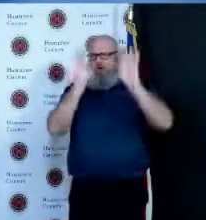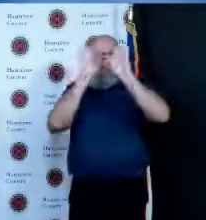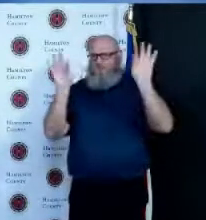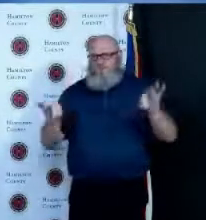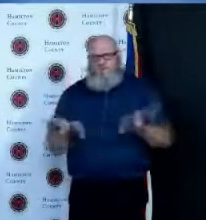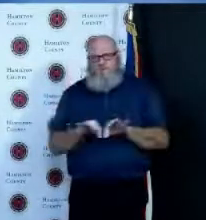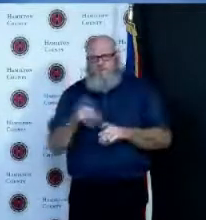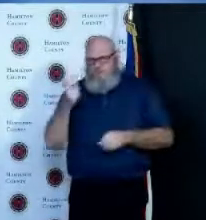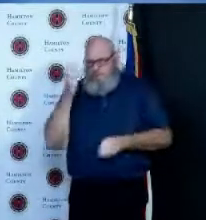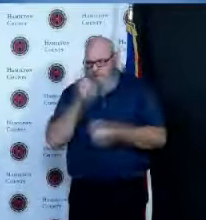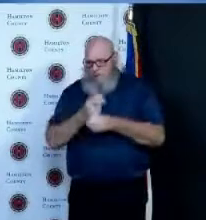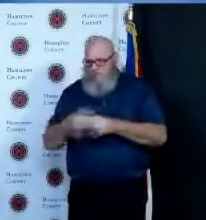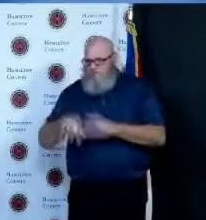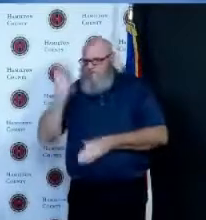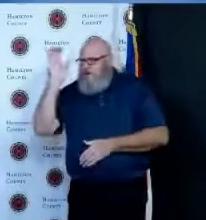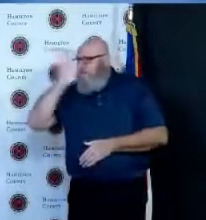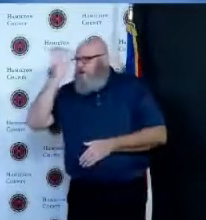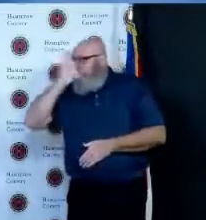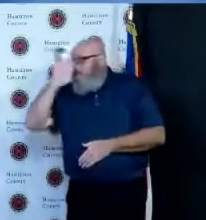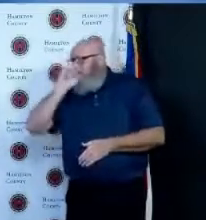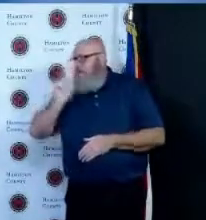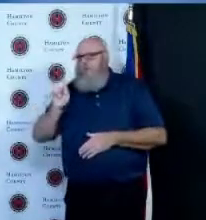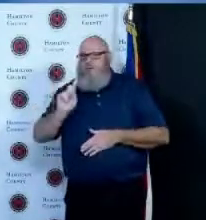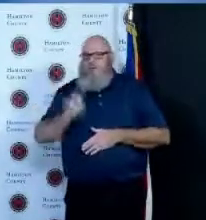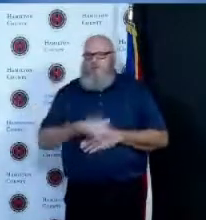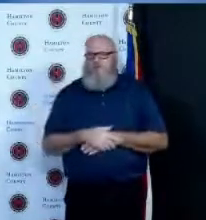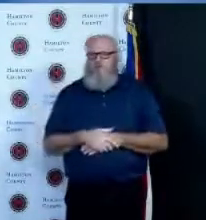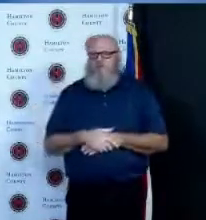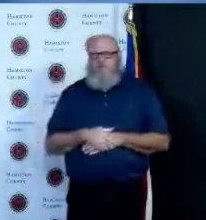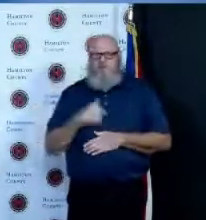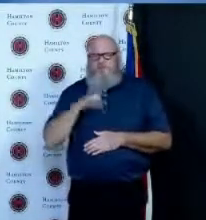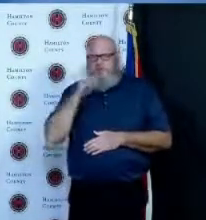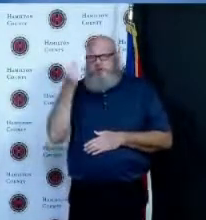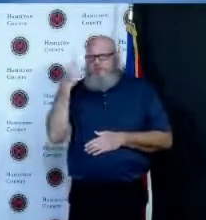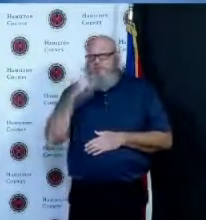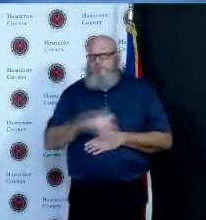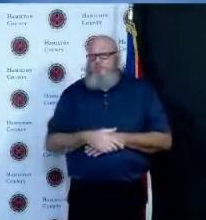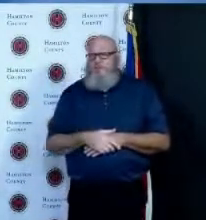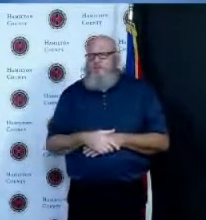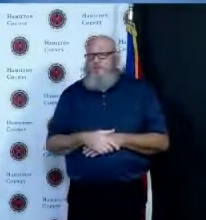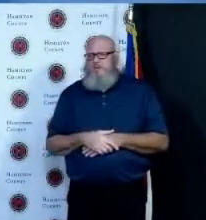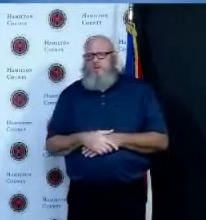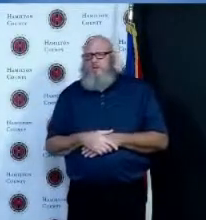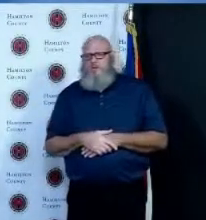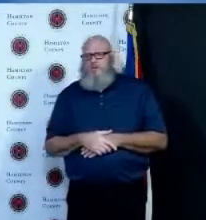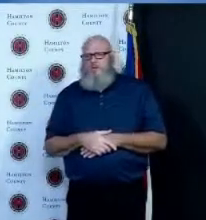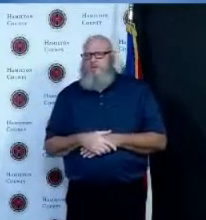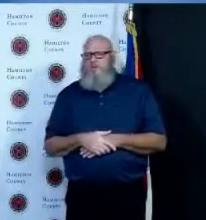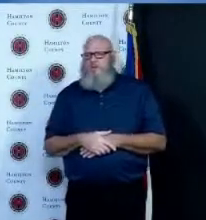it get you and given I understand there's an extremely limited amount of dosing available